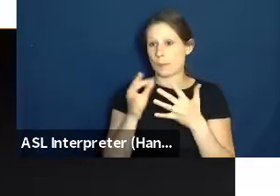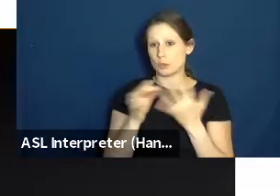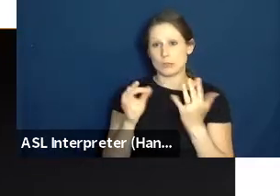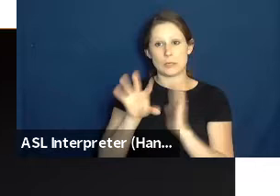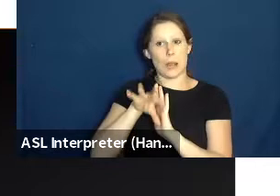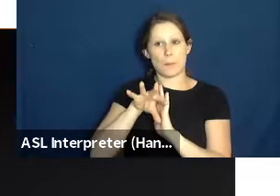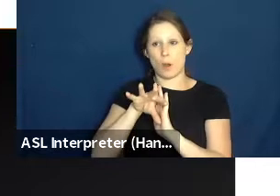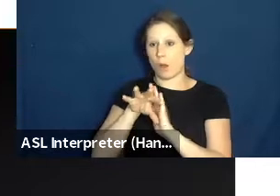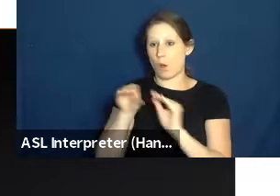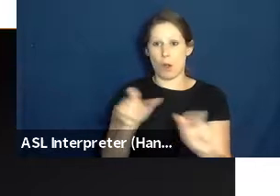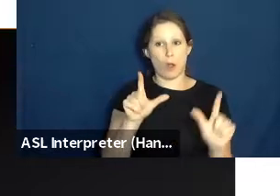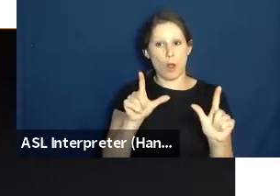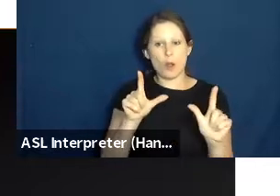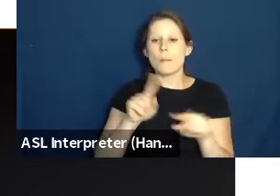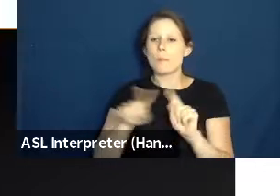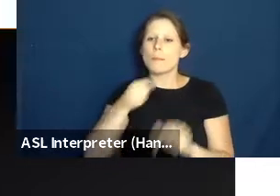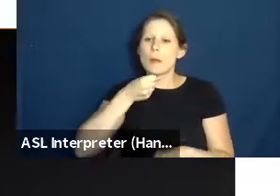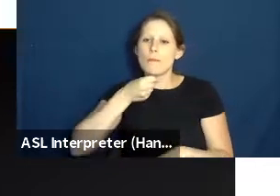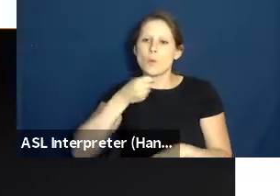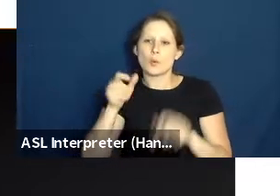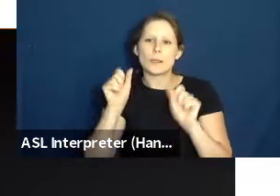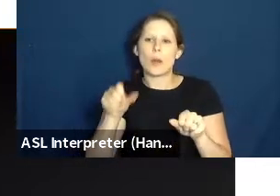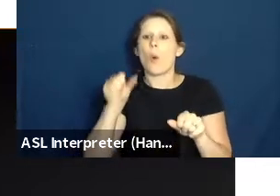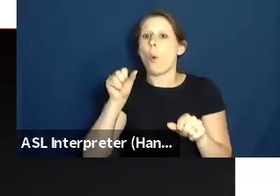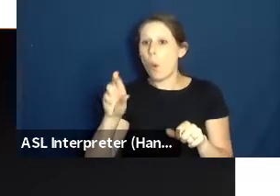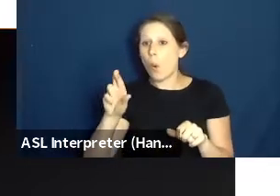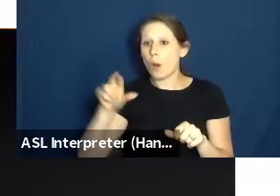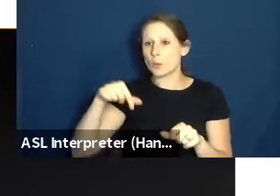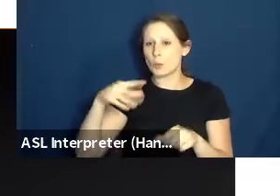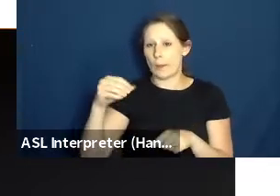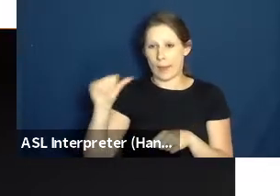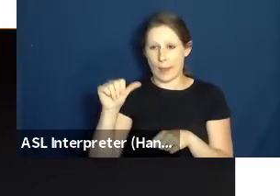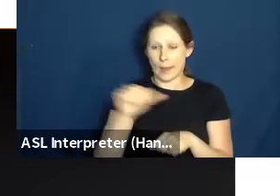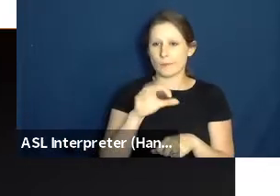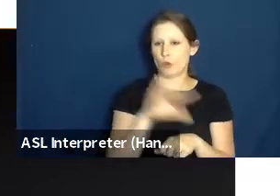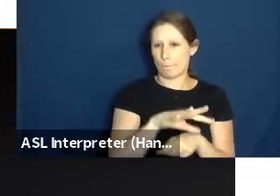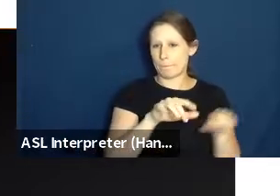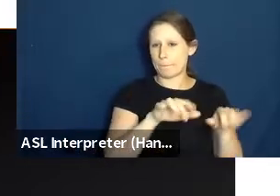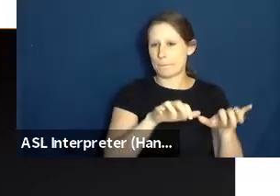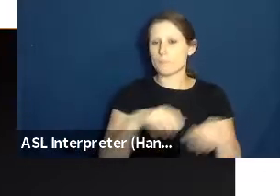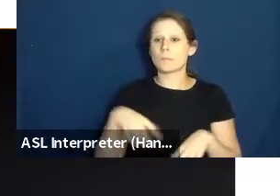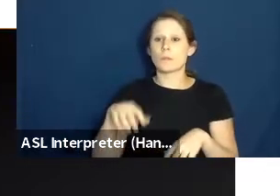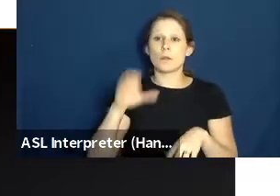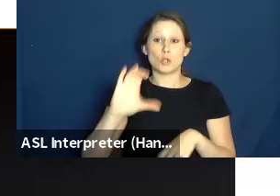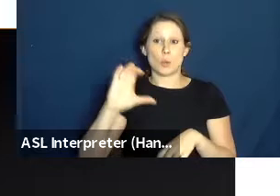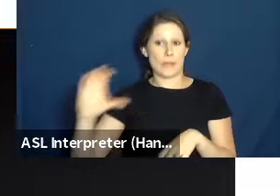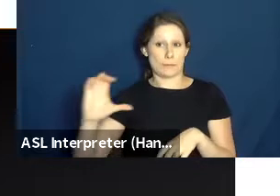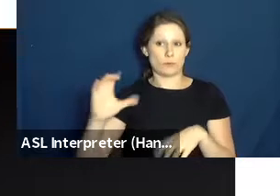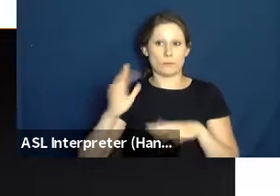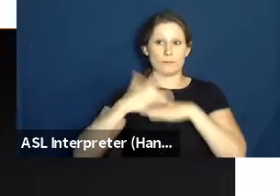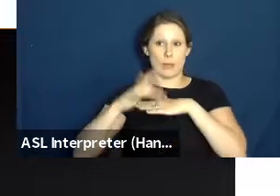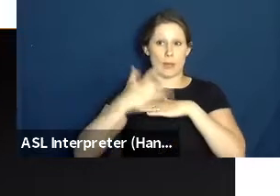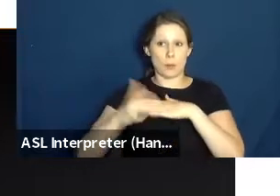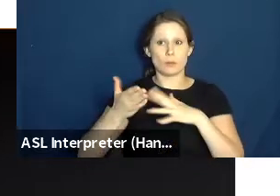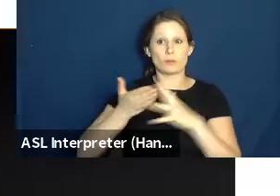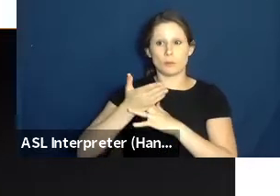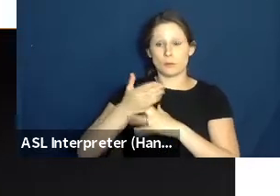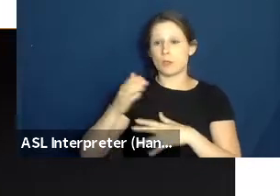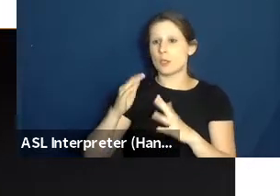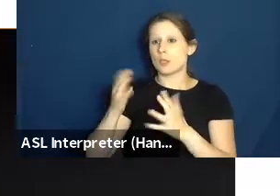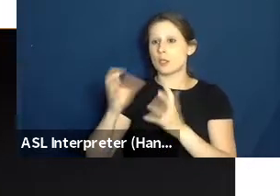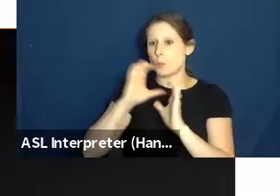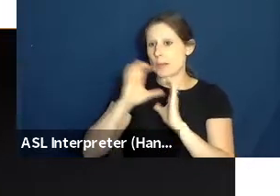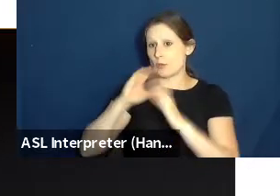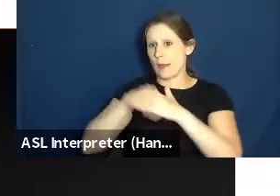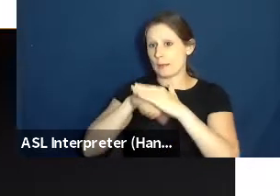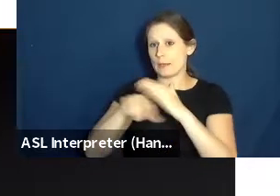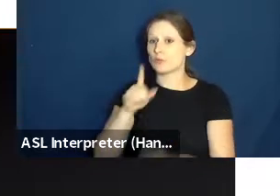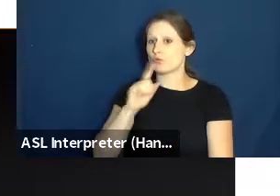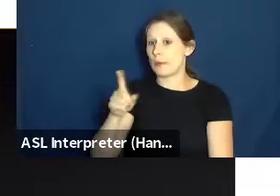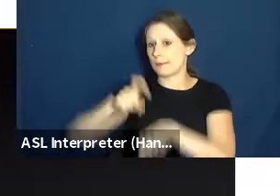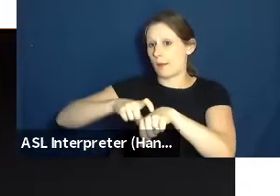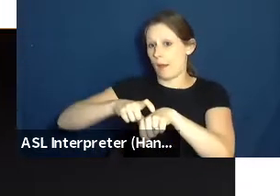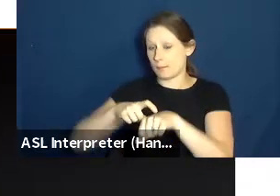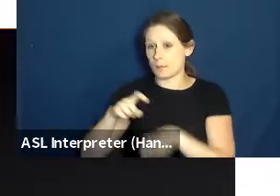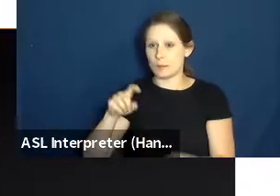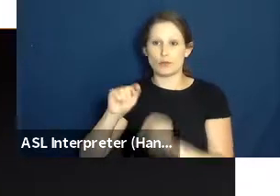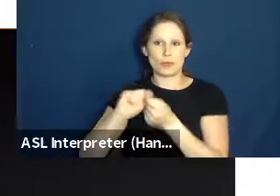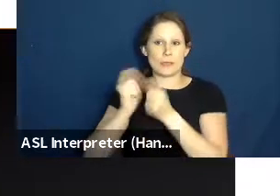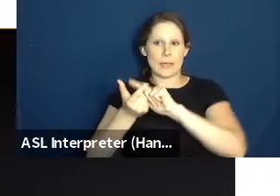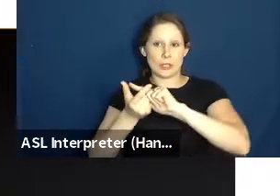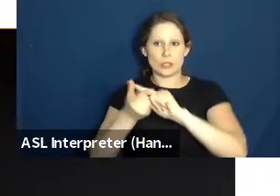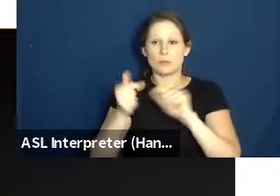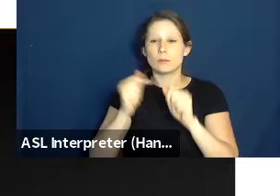on your micros. Closed captions are available. Select the CC button on the bottom tool bar.